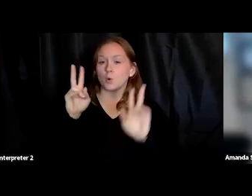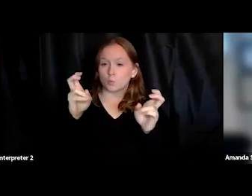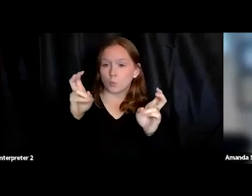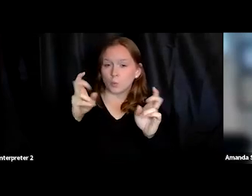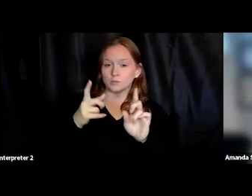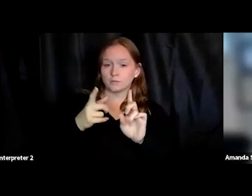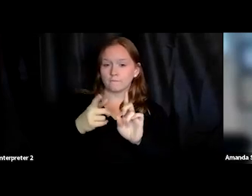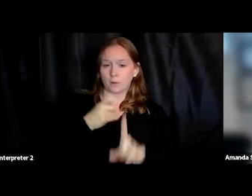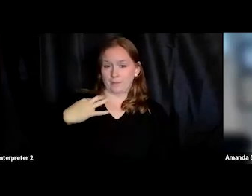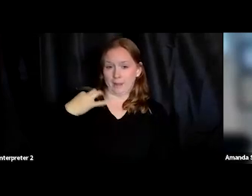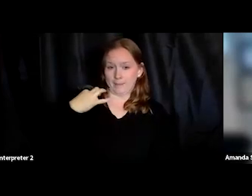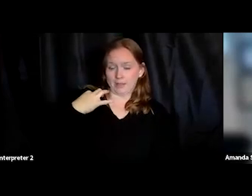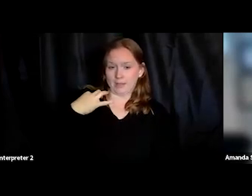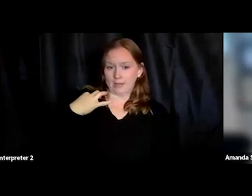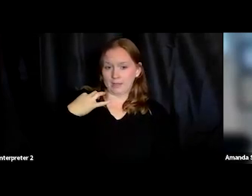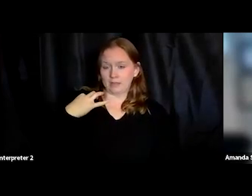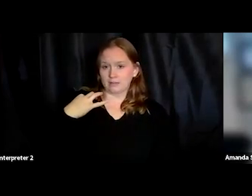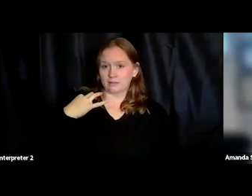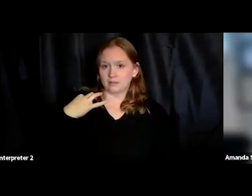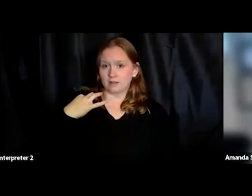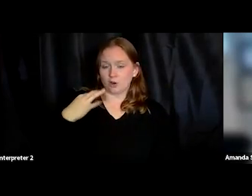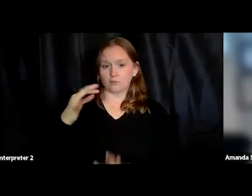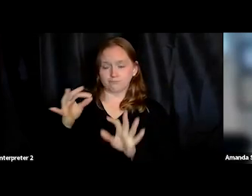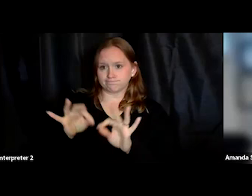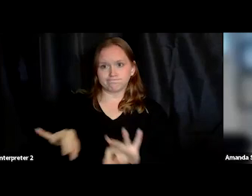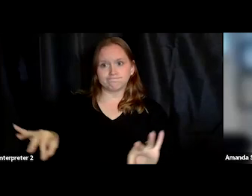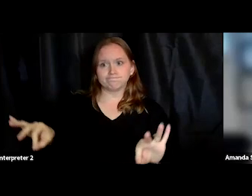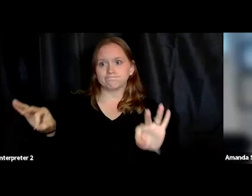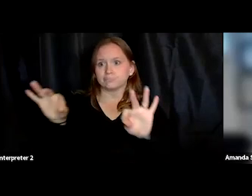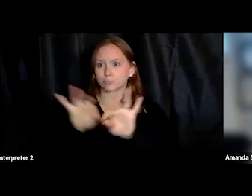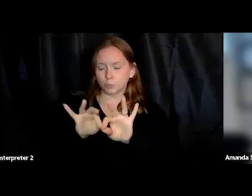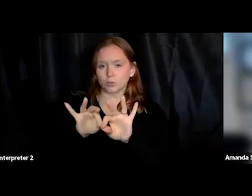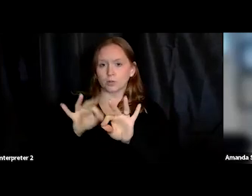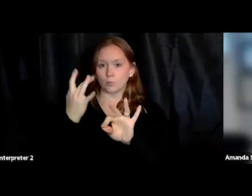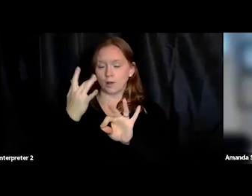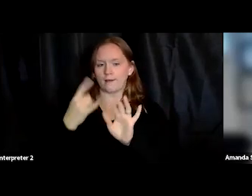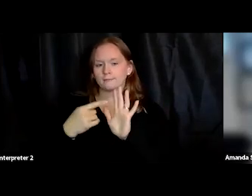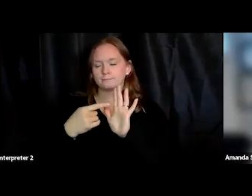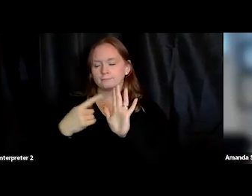because they can provide really concrete examples about how symptoms are impacting functioning.